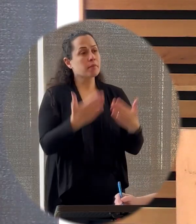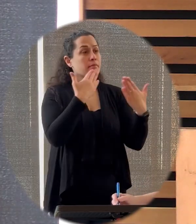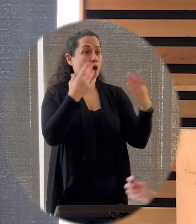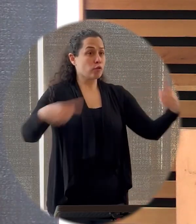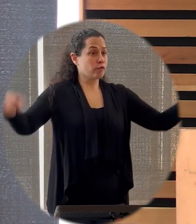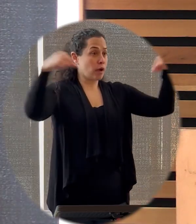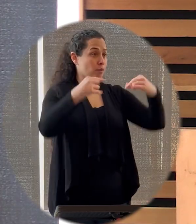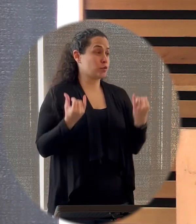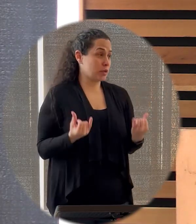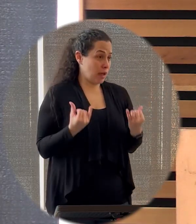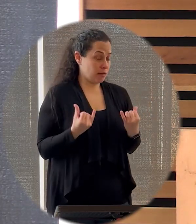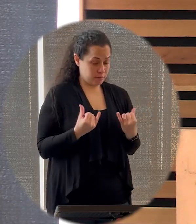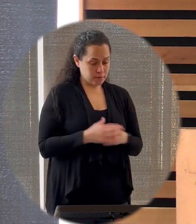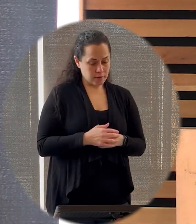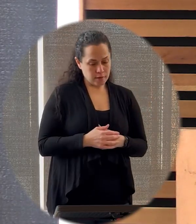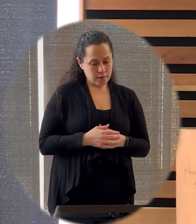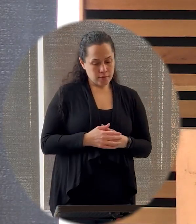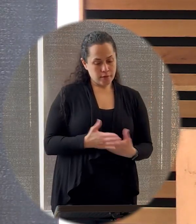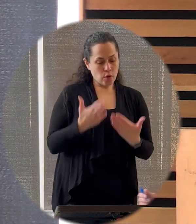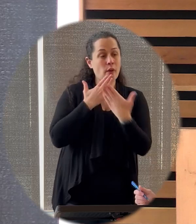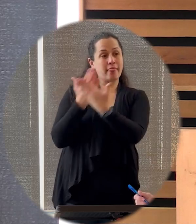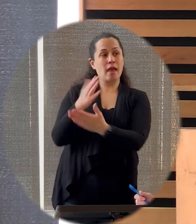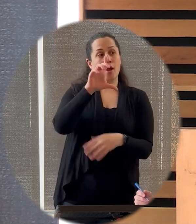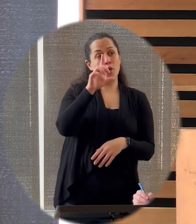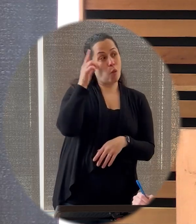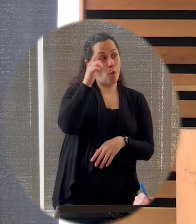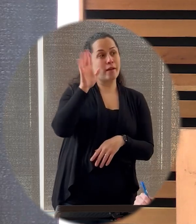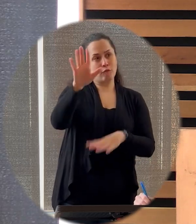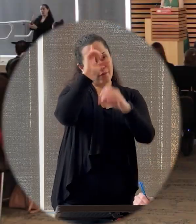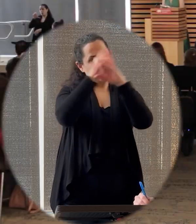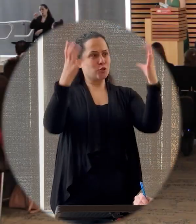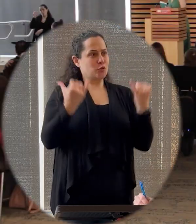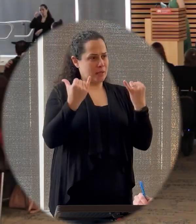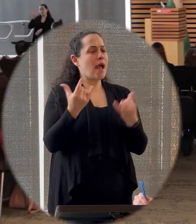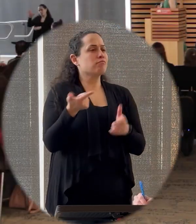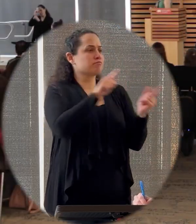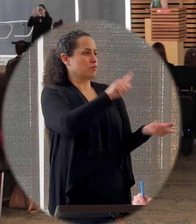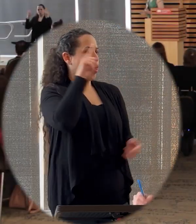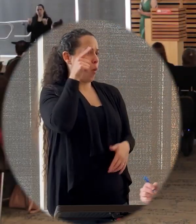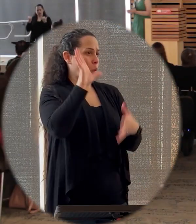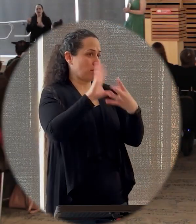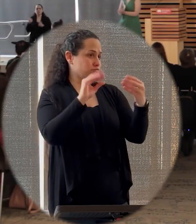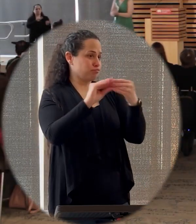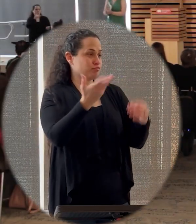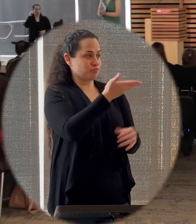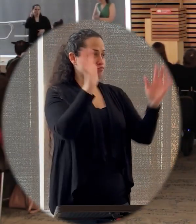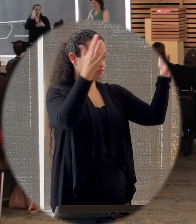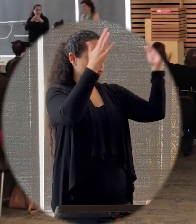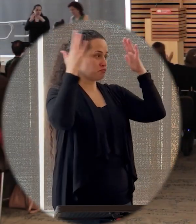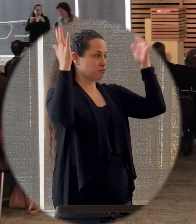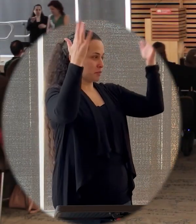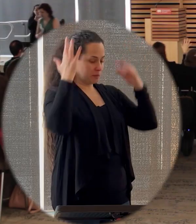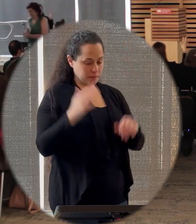all for joining us and Lorin, thank you for your vision and over to you to get us started.